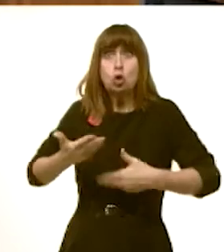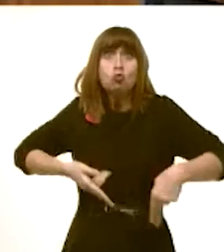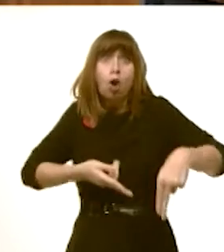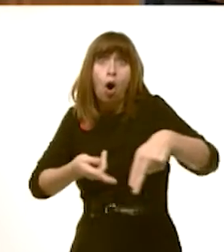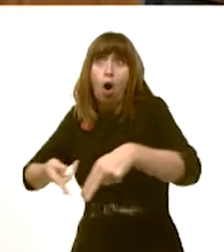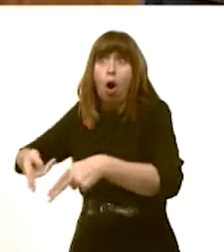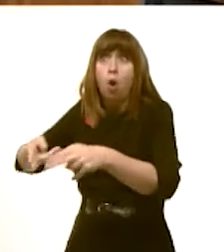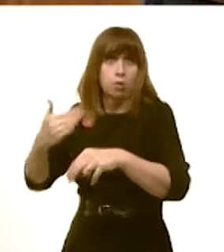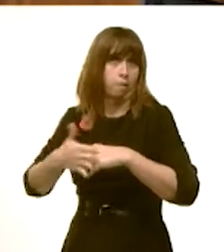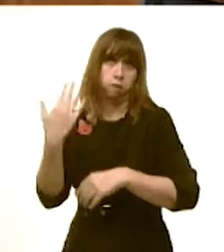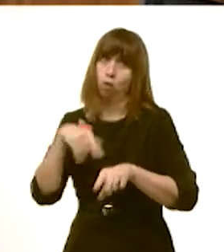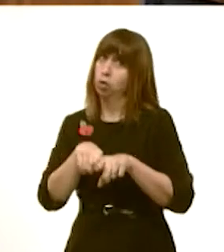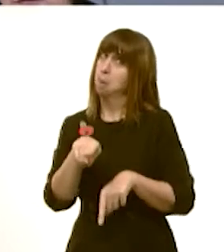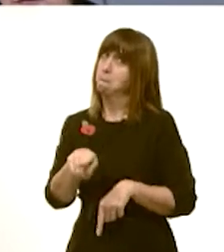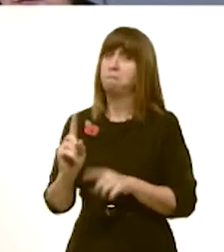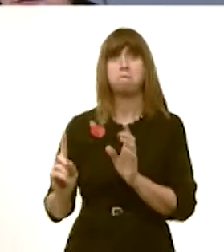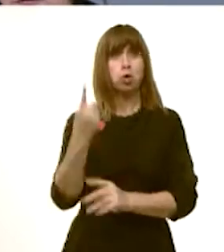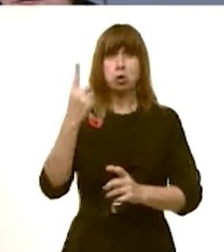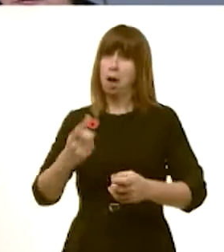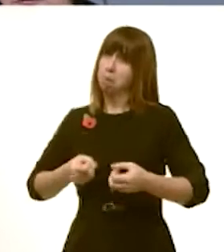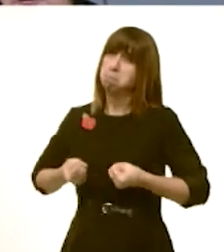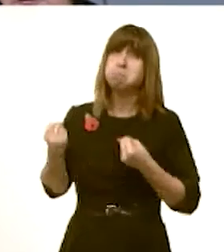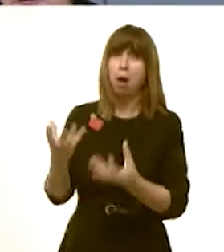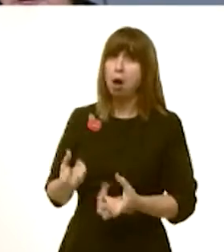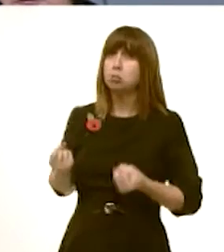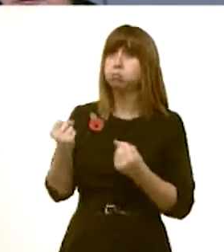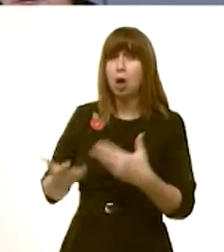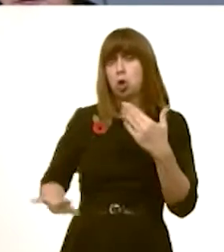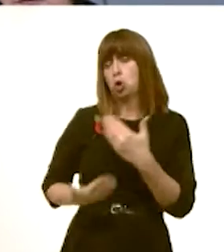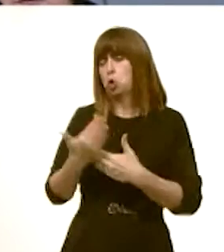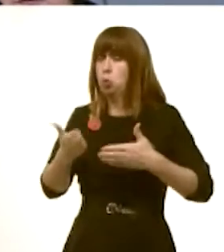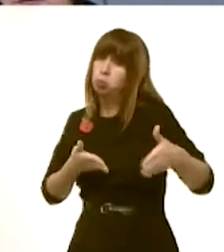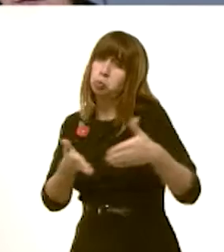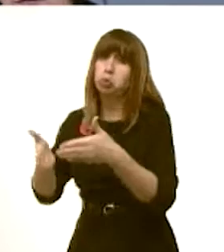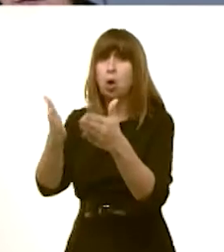to have the confidence to be able to say itís going to come in way below that £1 billion.